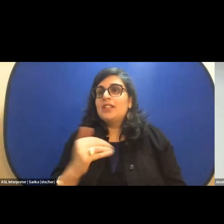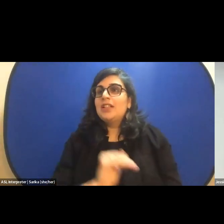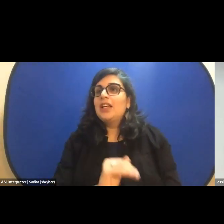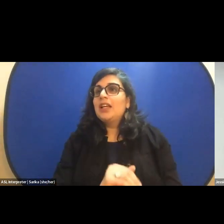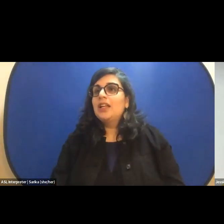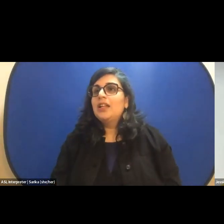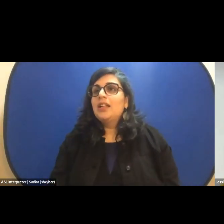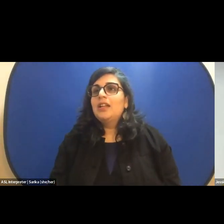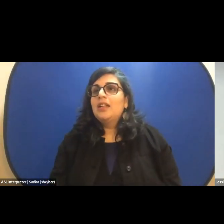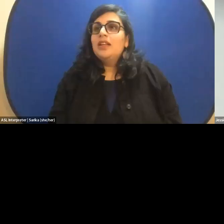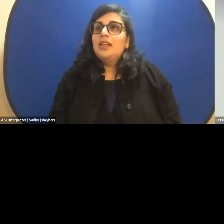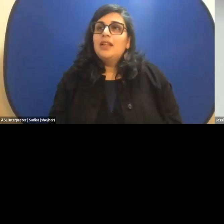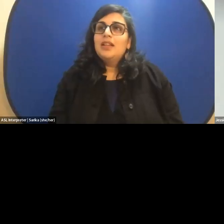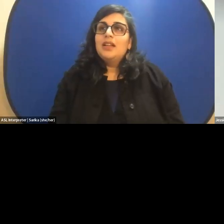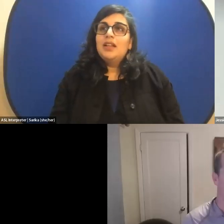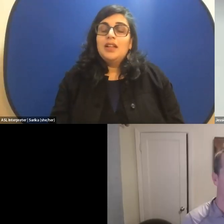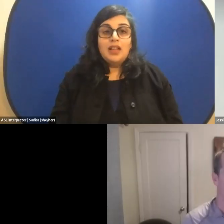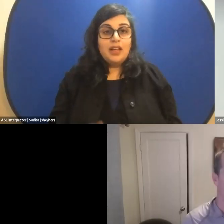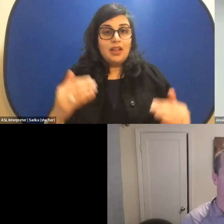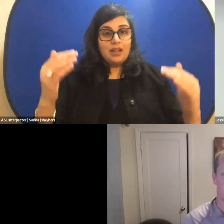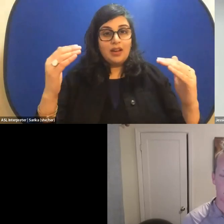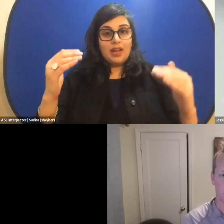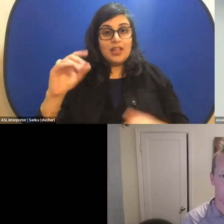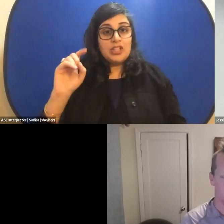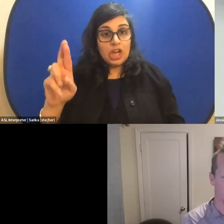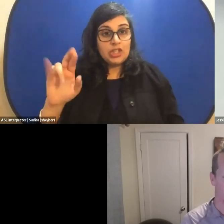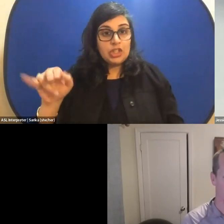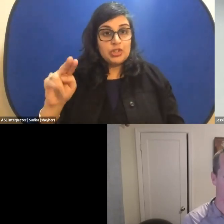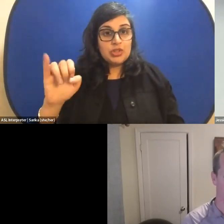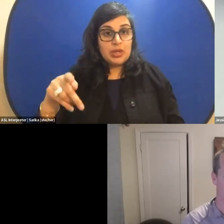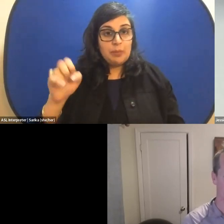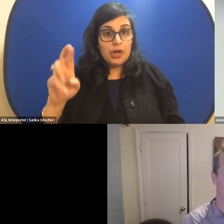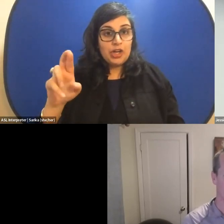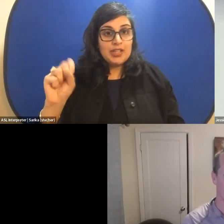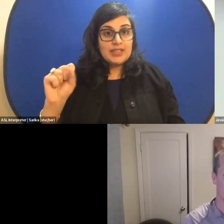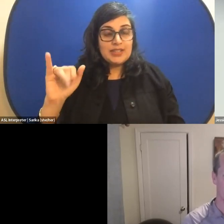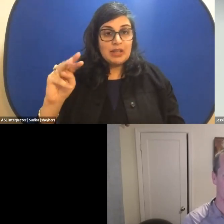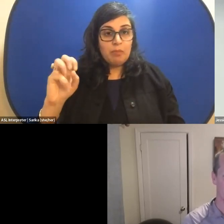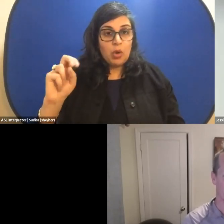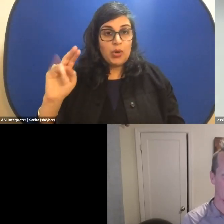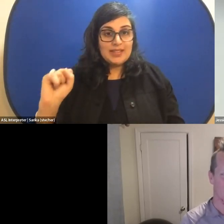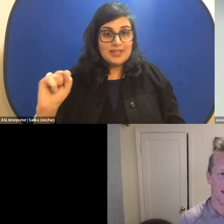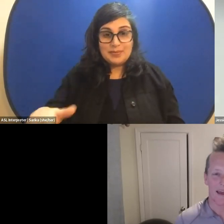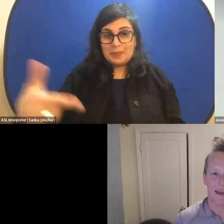you. >> JESSICA MARAVILLA: Thank you, Kat. Thank you for your bravery and courage to share with us